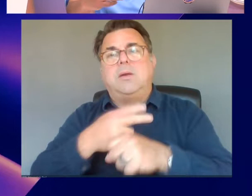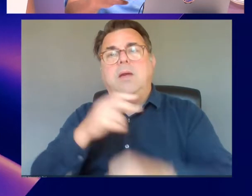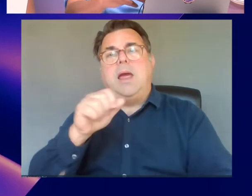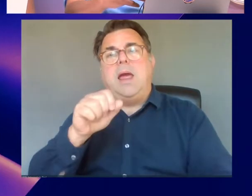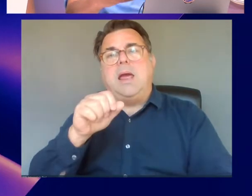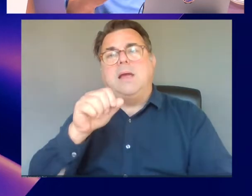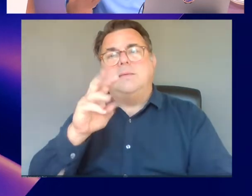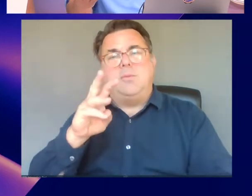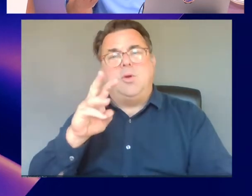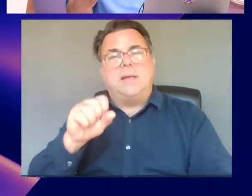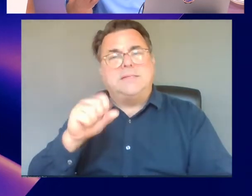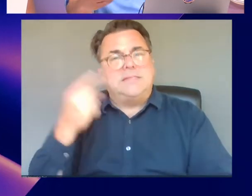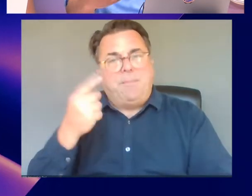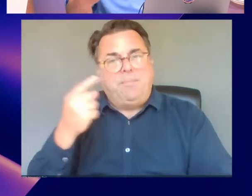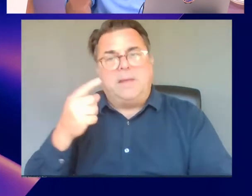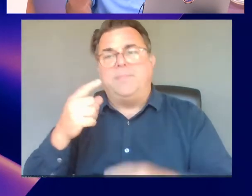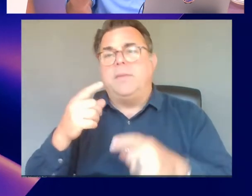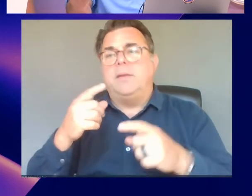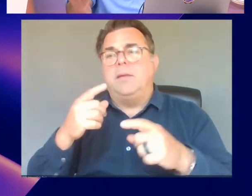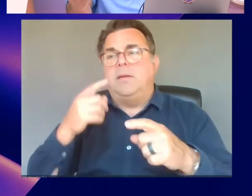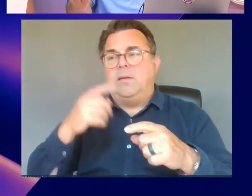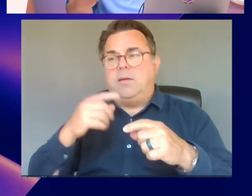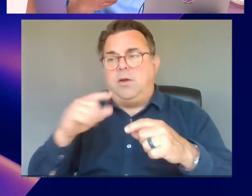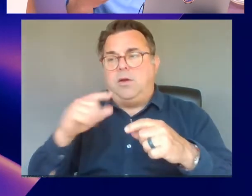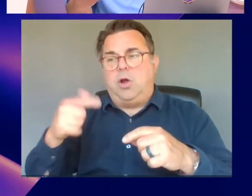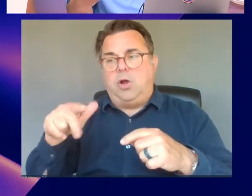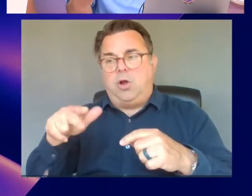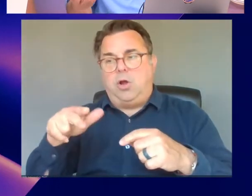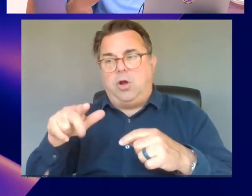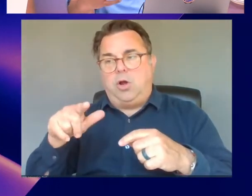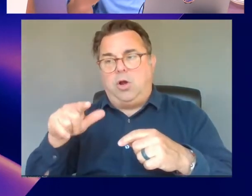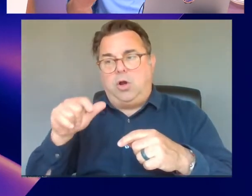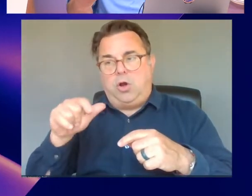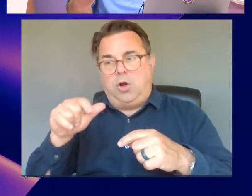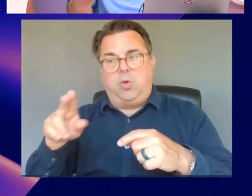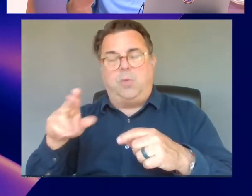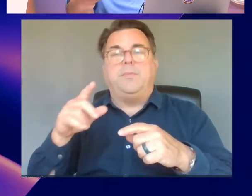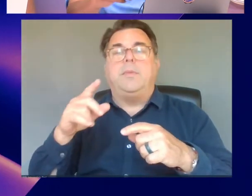and if you want big data processing power, you can use the EMR. And then by using Kineses Data Firehose